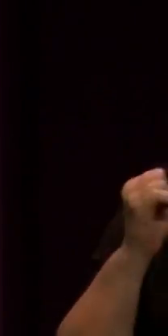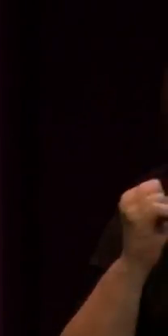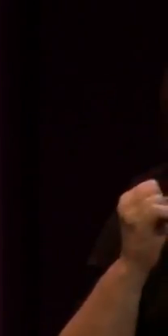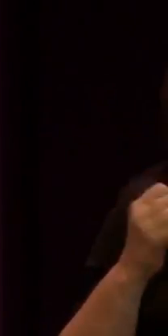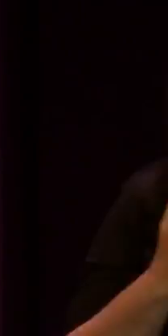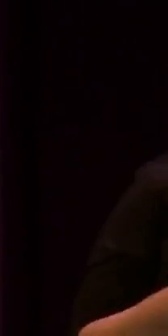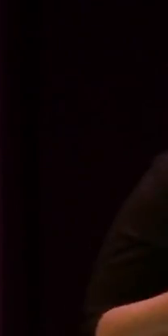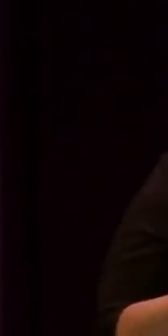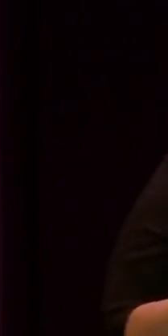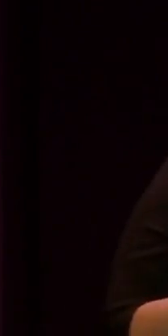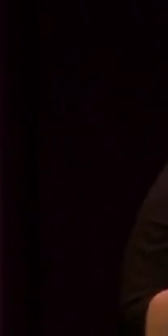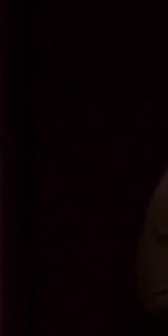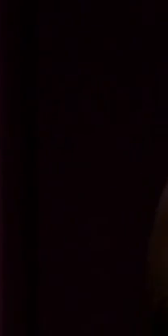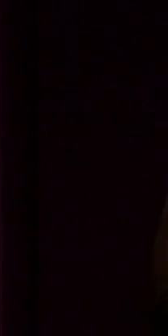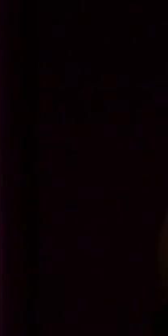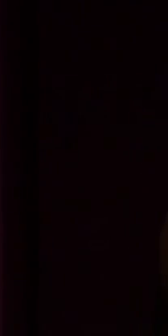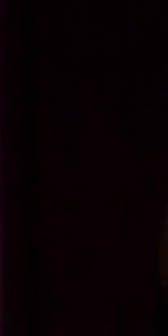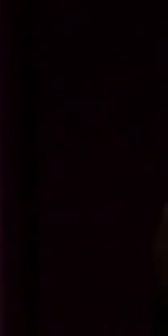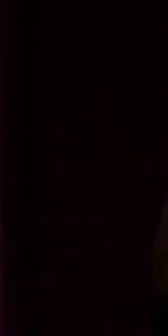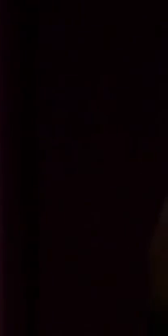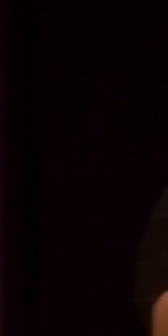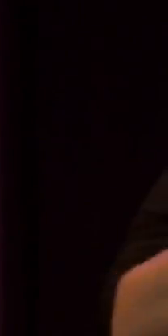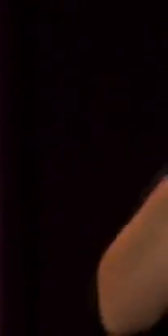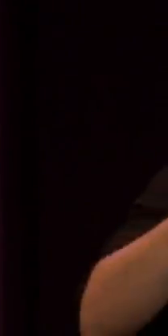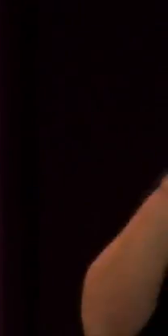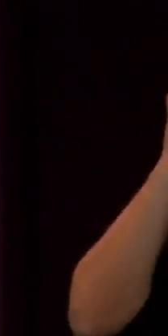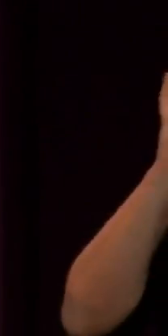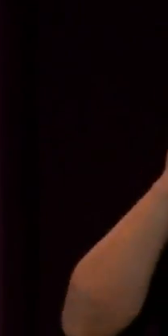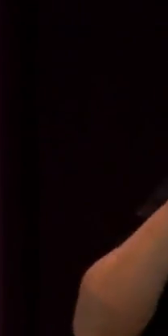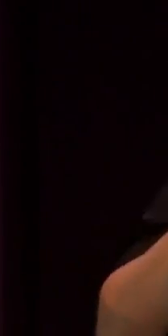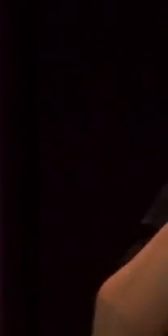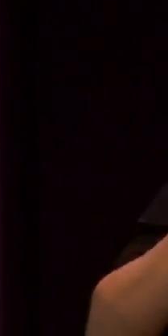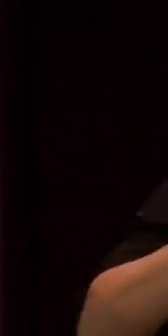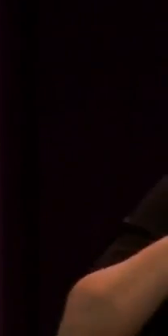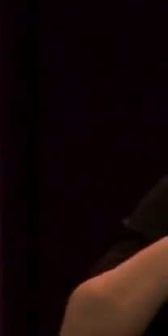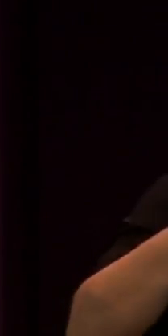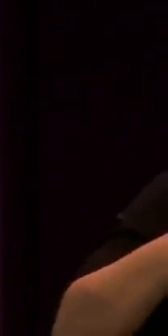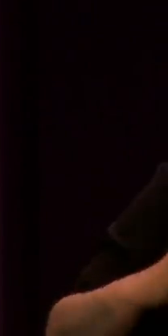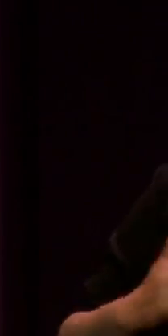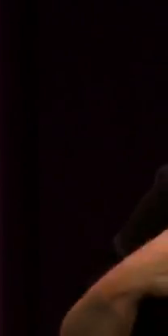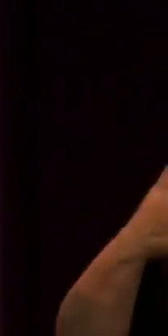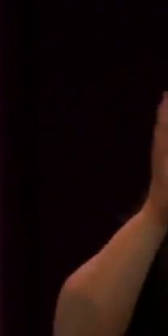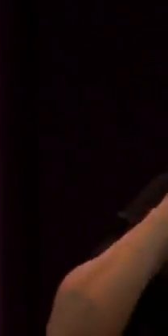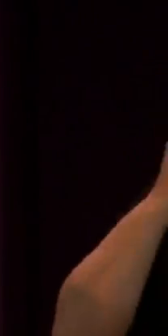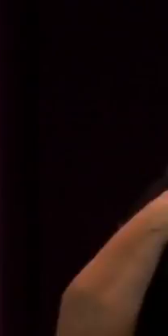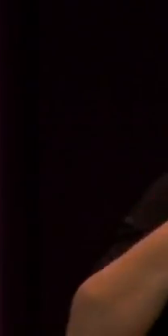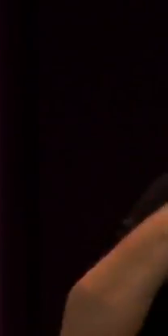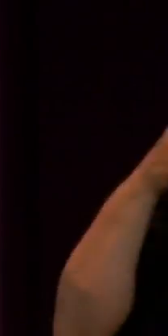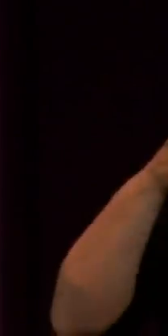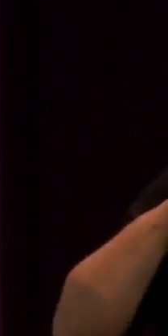I REMEMBER HAVING DISCUSSIONS WITH MEMBERS OF CONGRESS. AND THE DIFFERENCE IS WE WERE STRUGGLING BACK THEN.